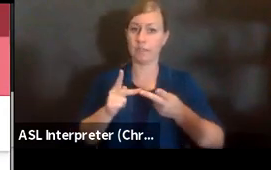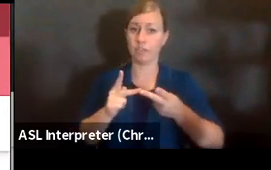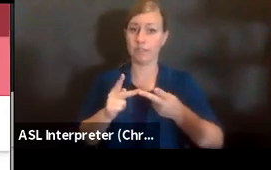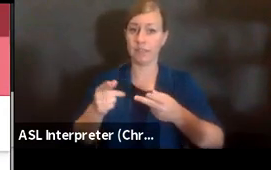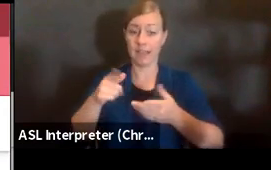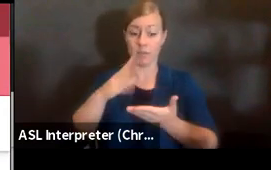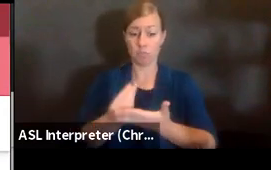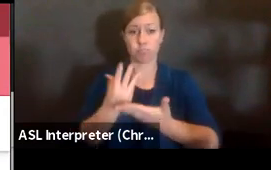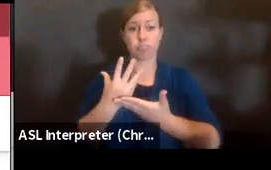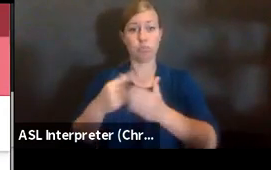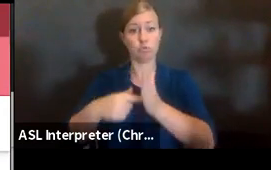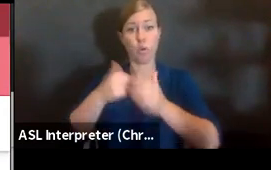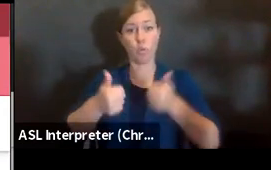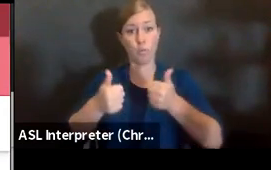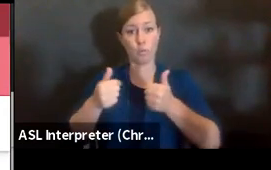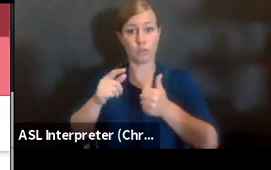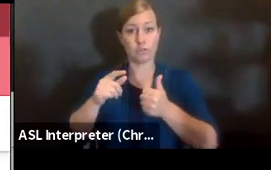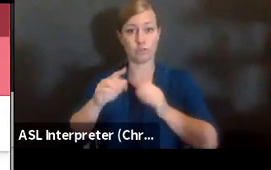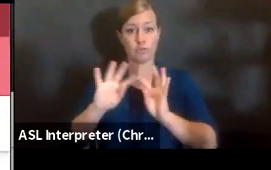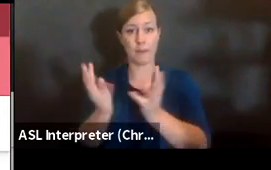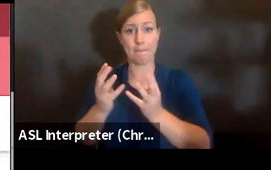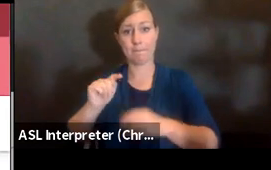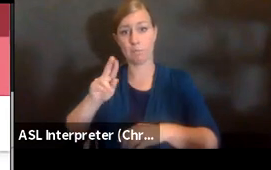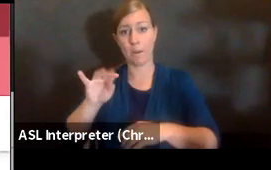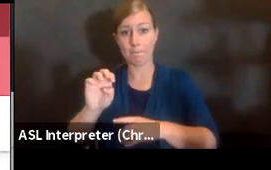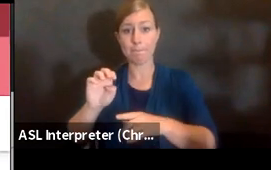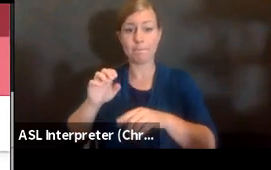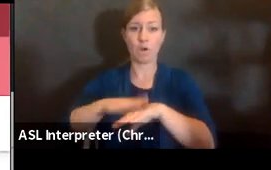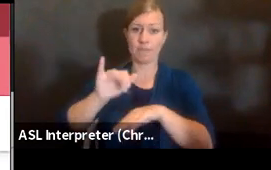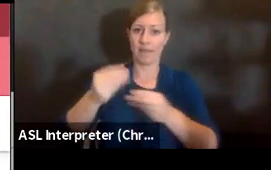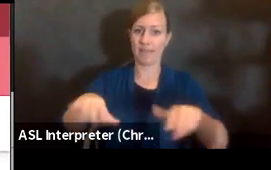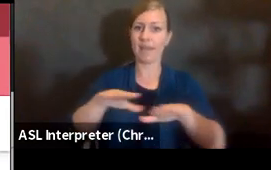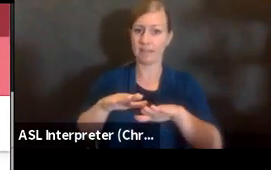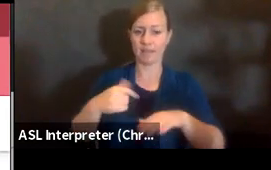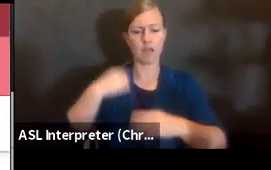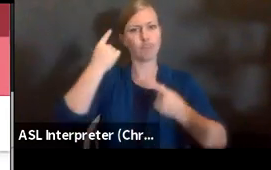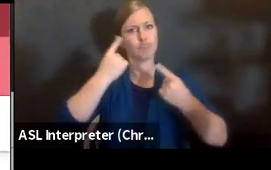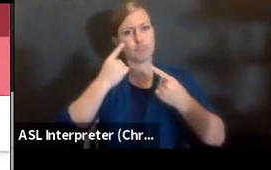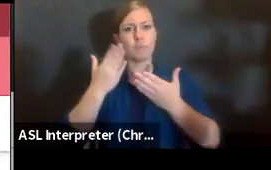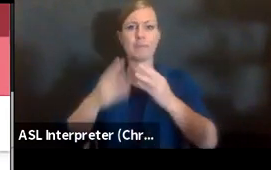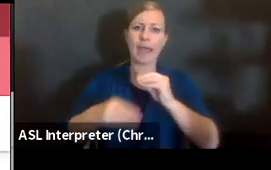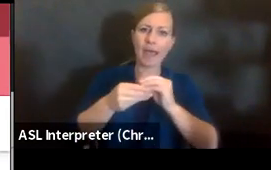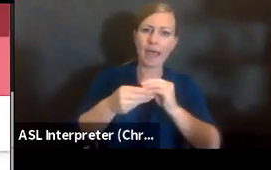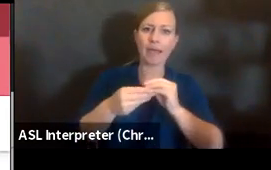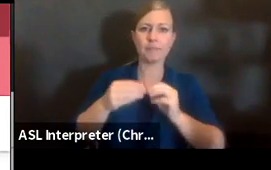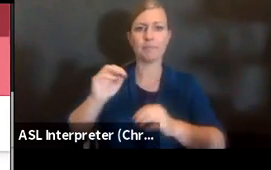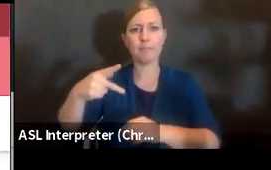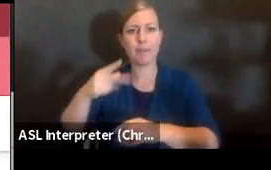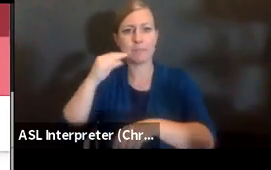Katherine Livick - ESD 112: has the land that you're on. And I was thinking I could use this to add a map assignment have students look this information up